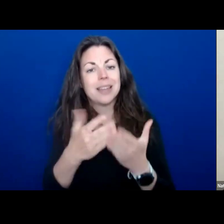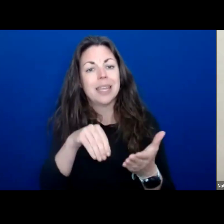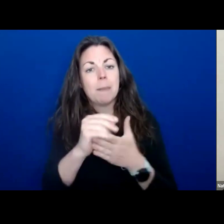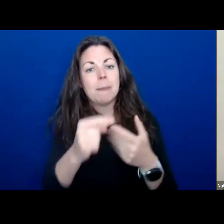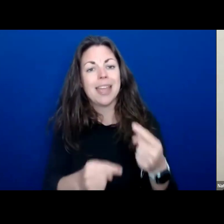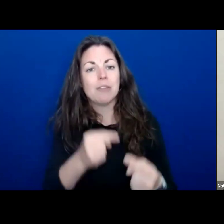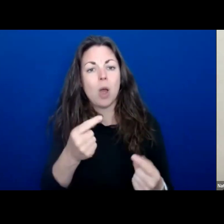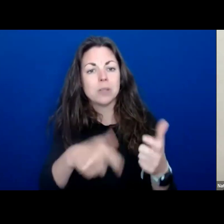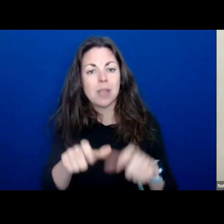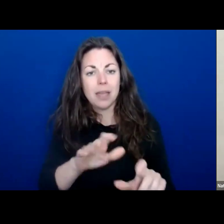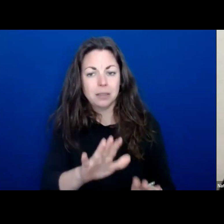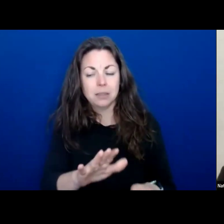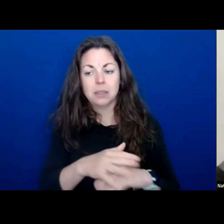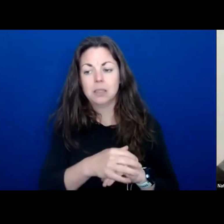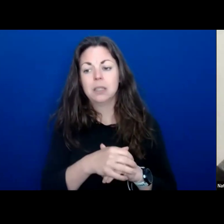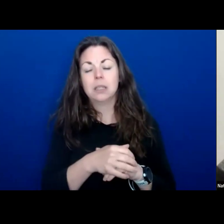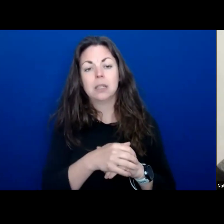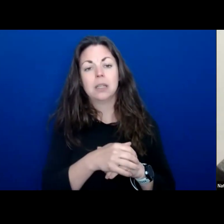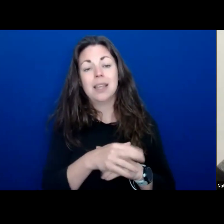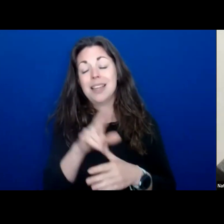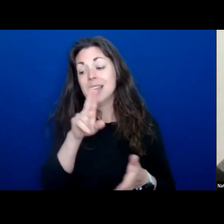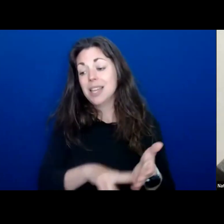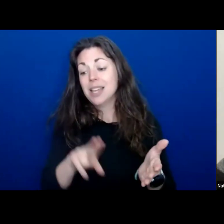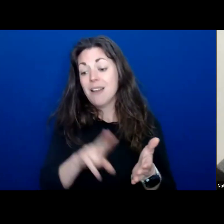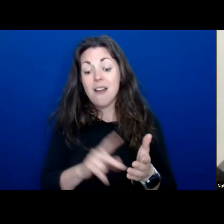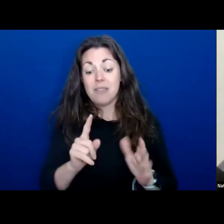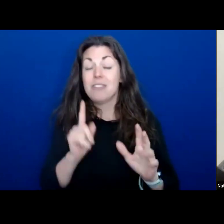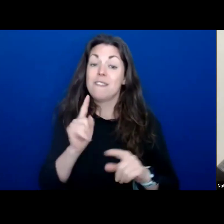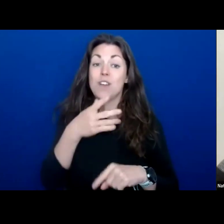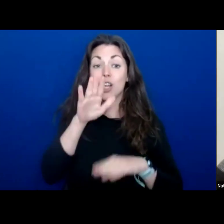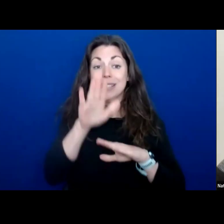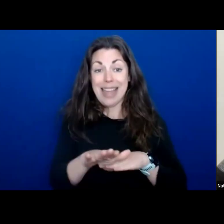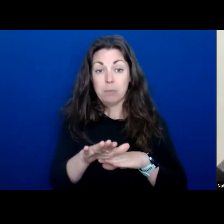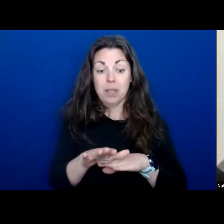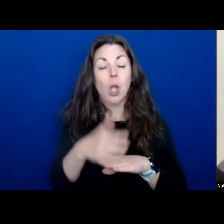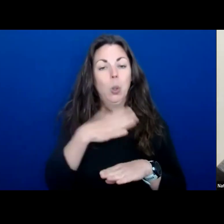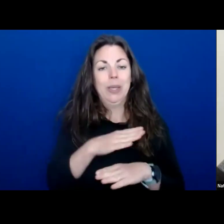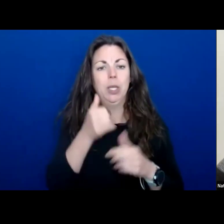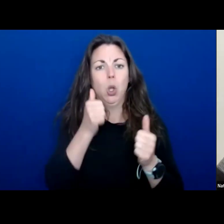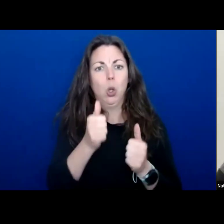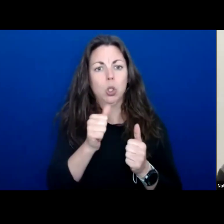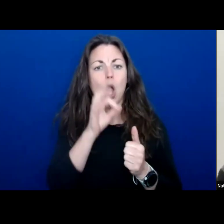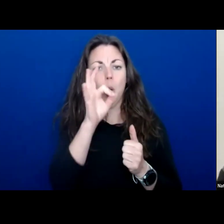so the typical first step is to identify a good research question. What question is it actually